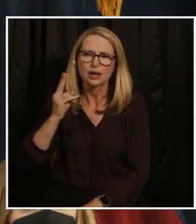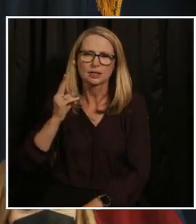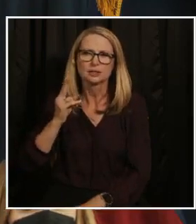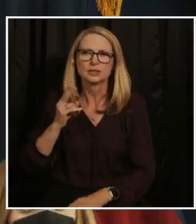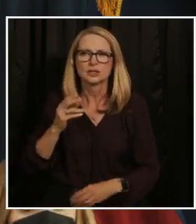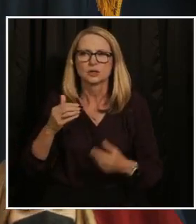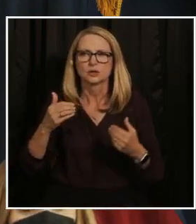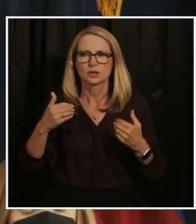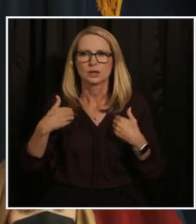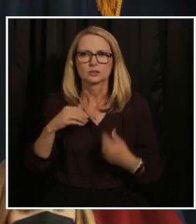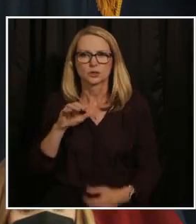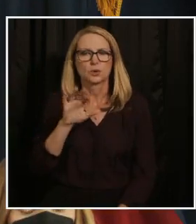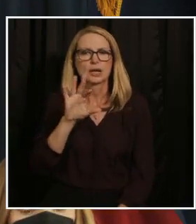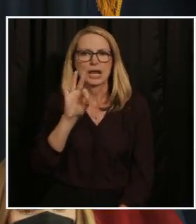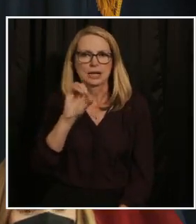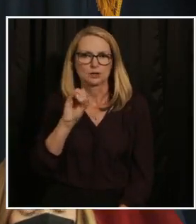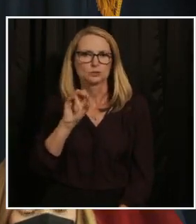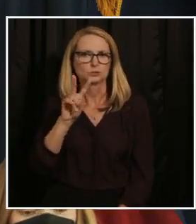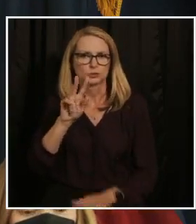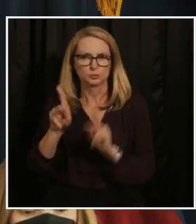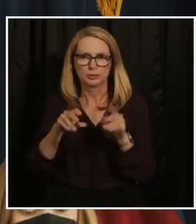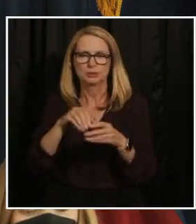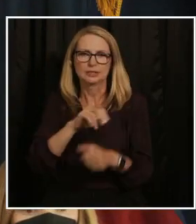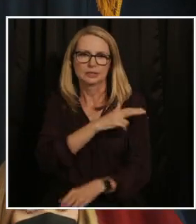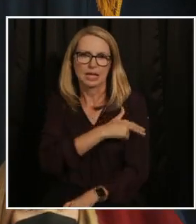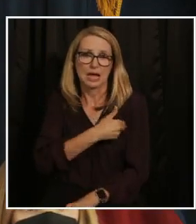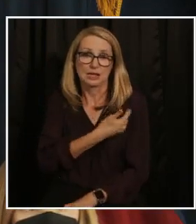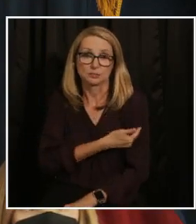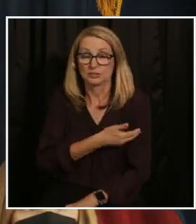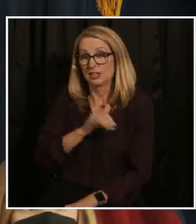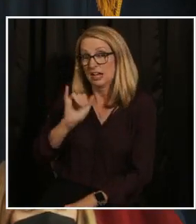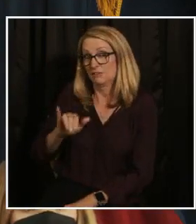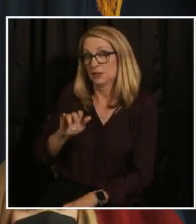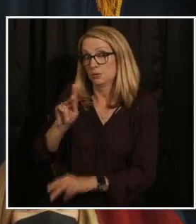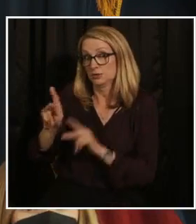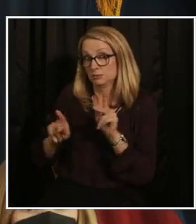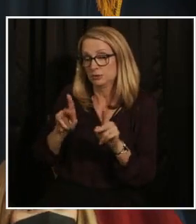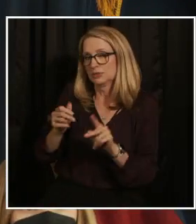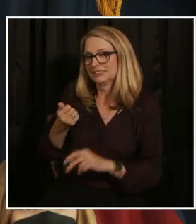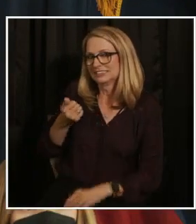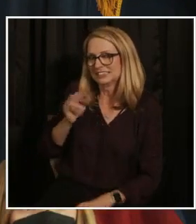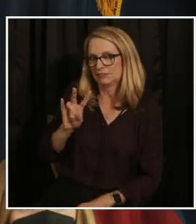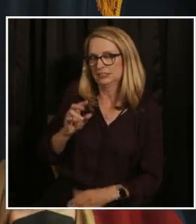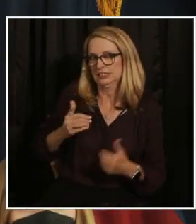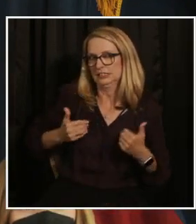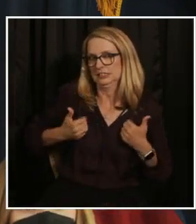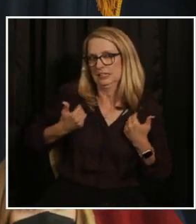than yesterday of the 902 17 are pediatric hospitalizations 17 kids the rest adults